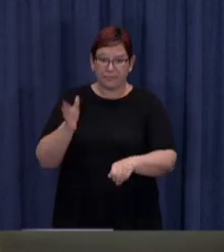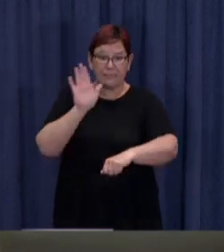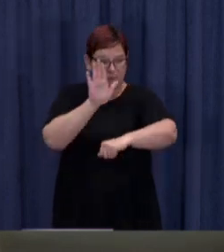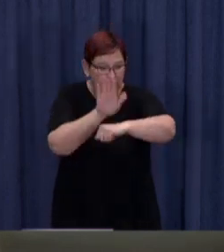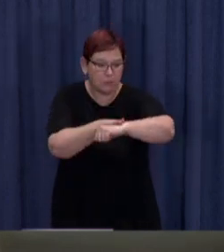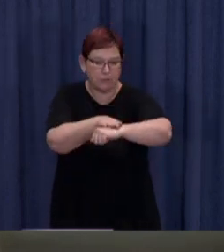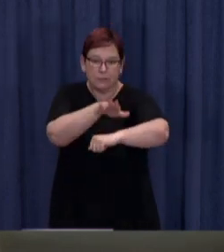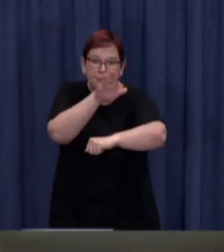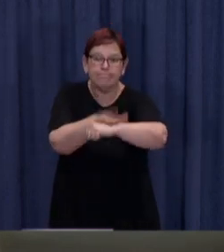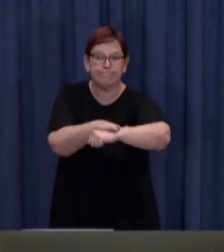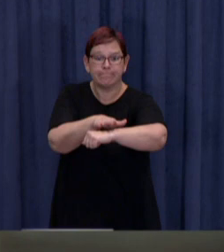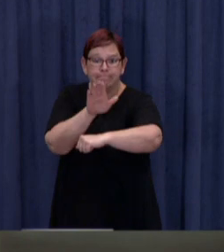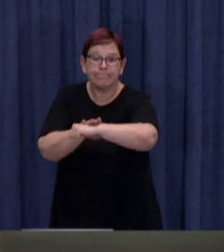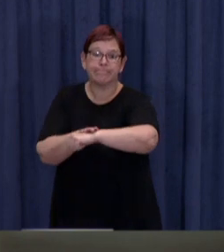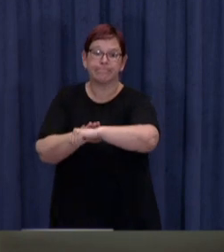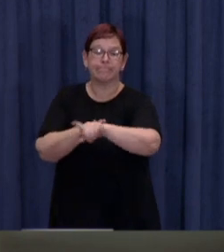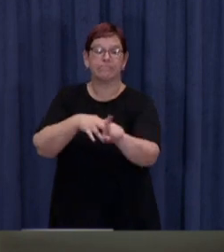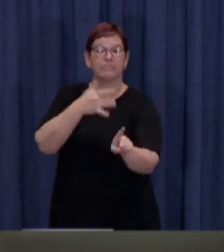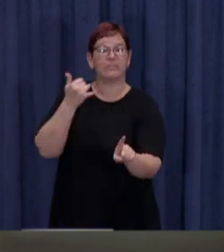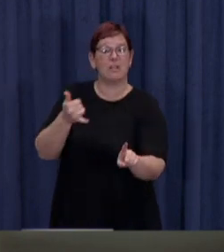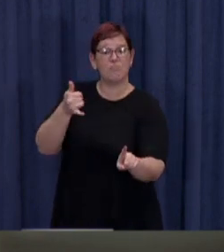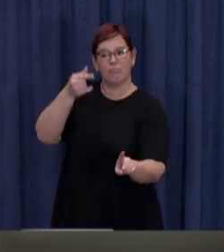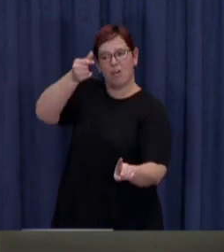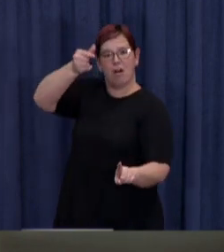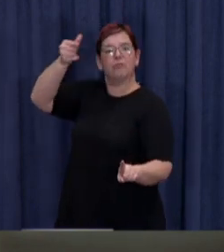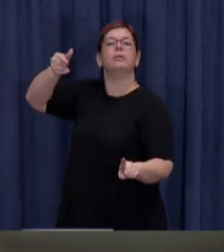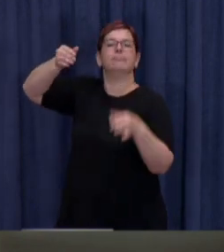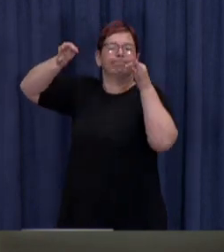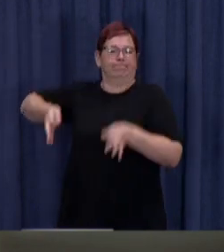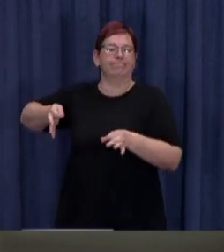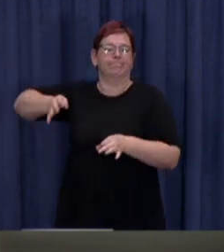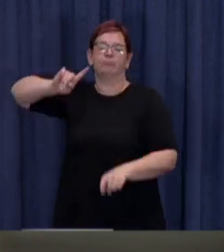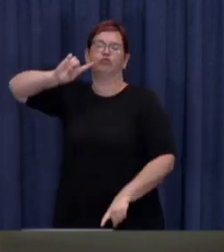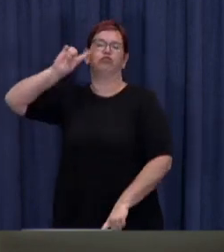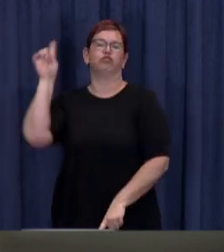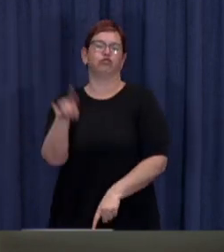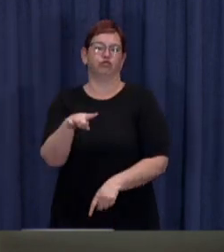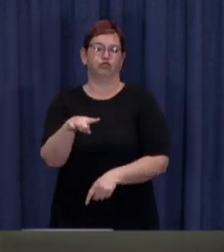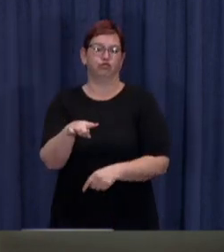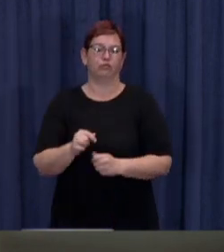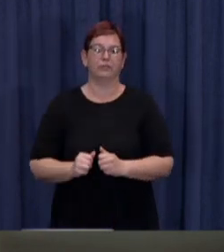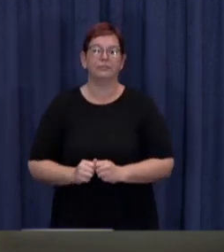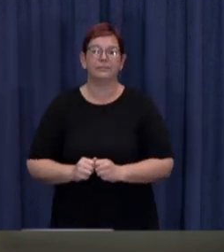I fully support the Premier's announcement today I believe a province-wide closure